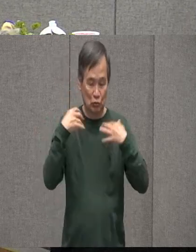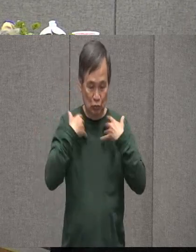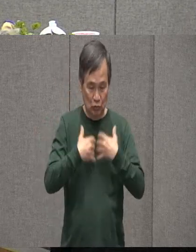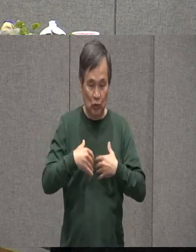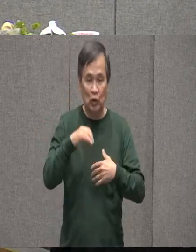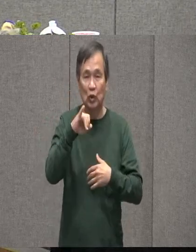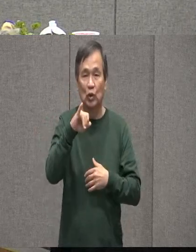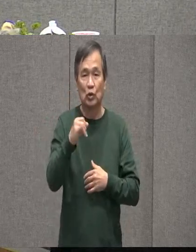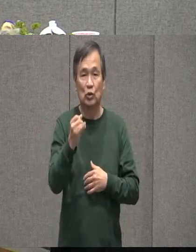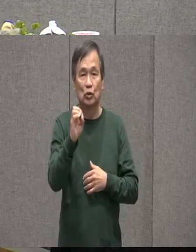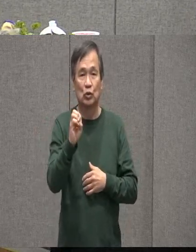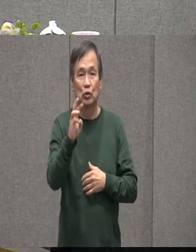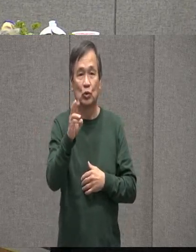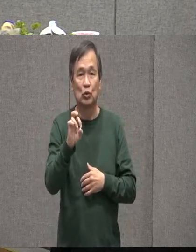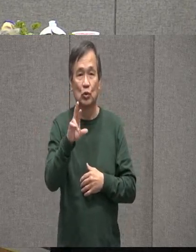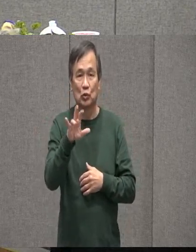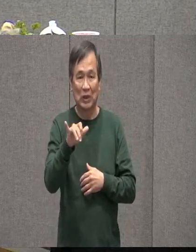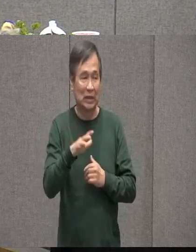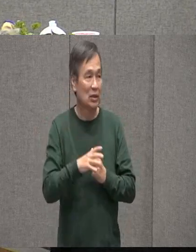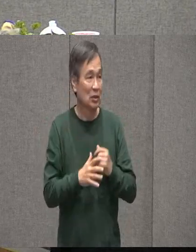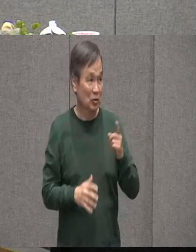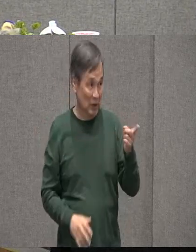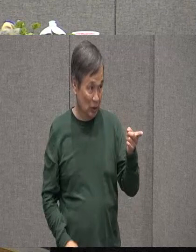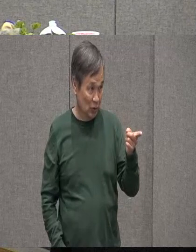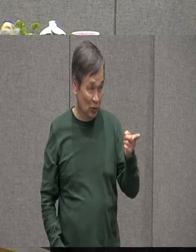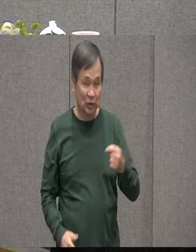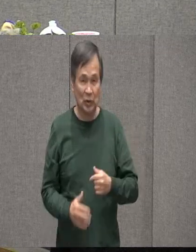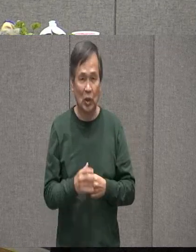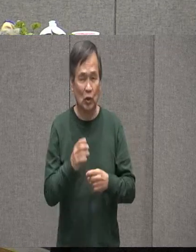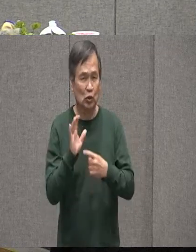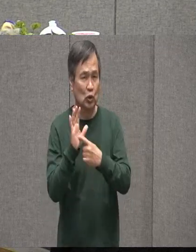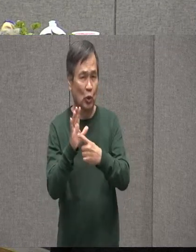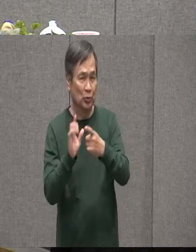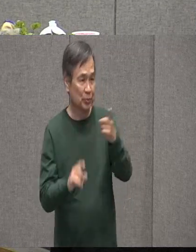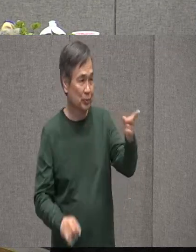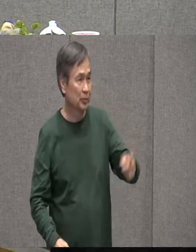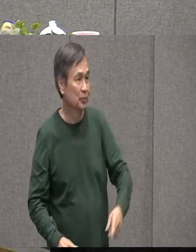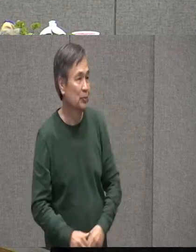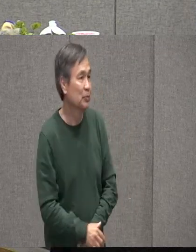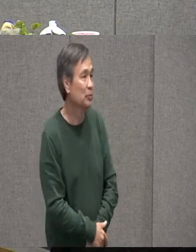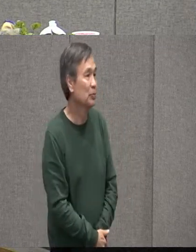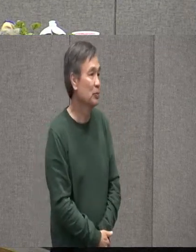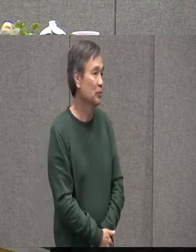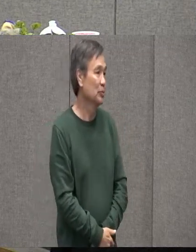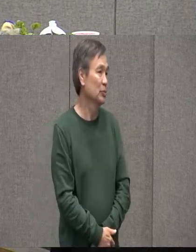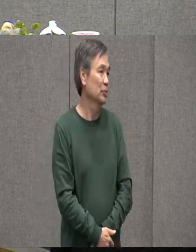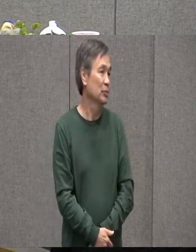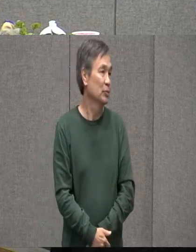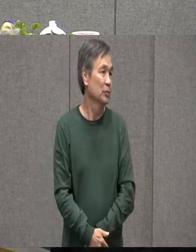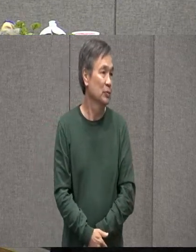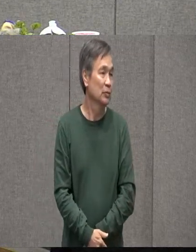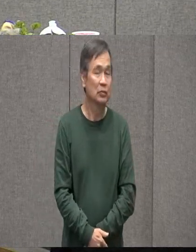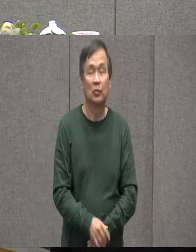And when you're using string as an attachment, it's important to be able to tie a knot.